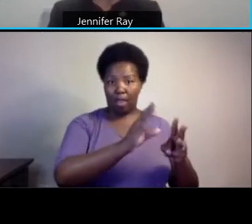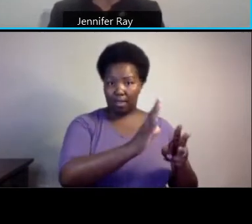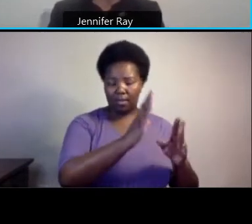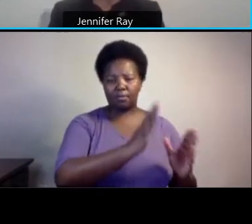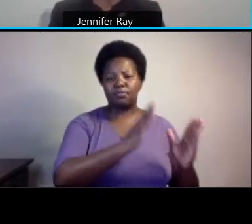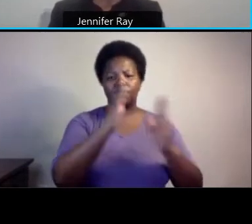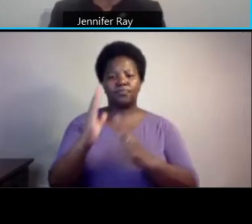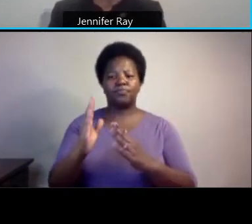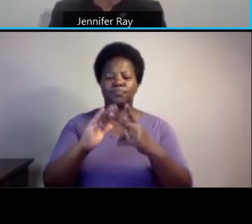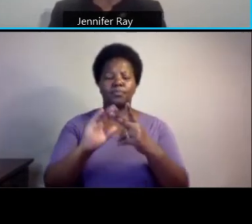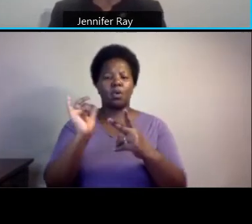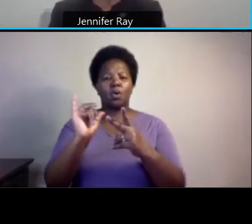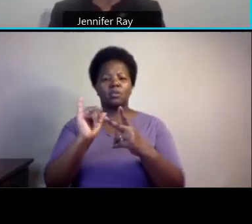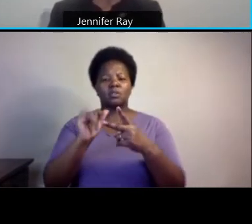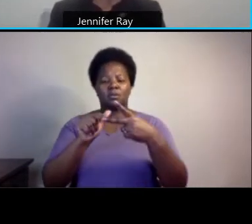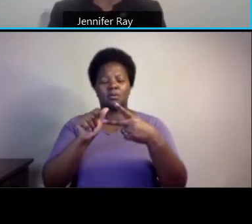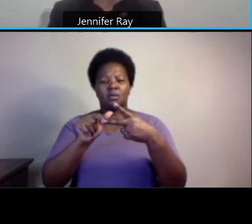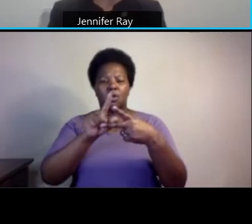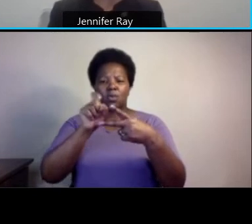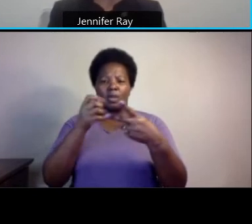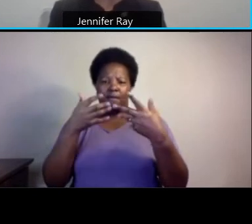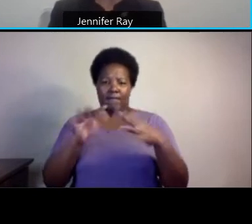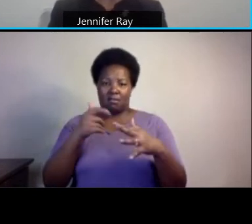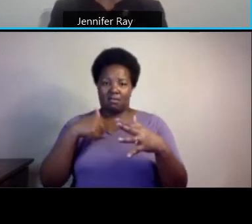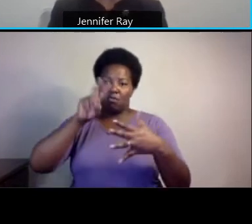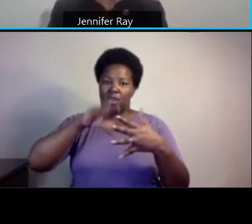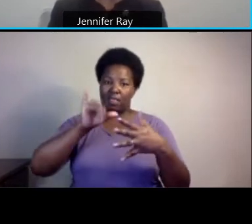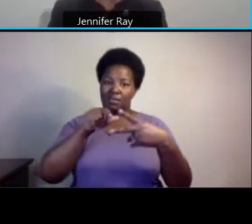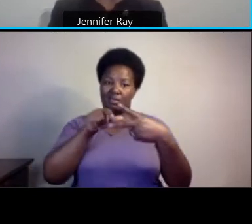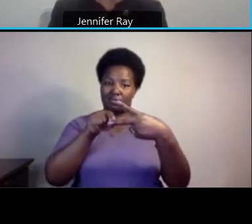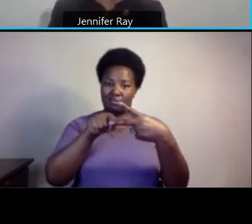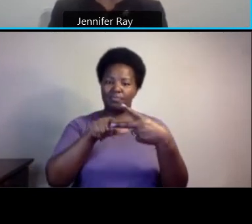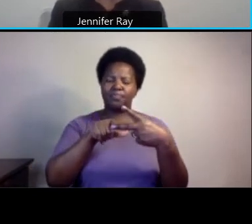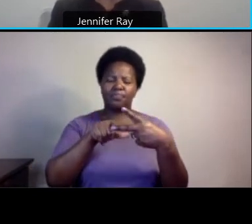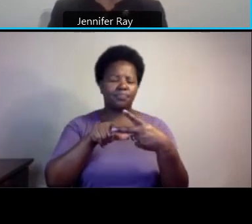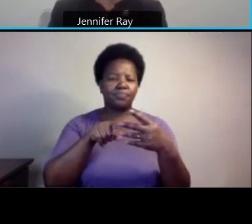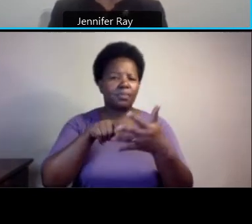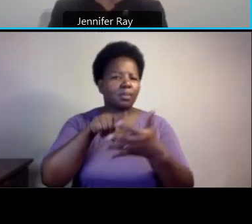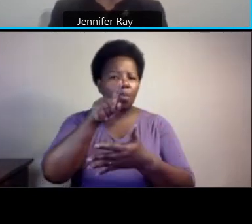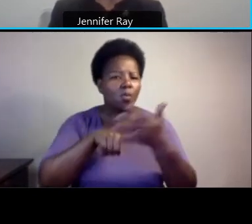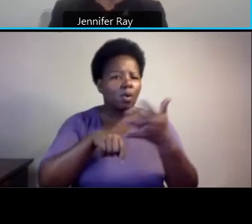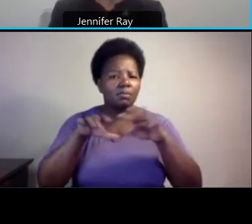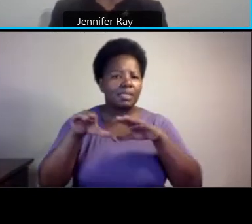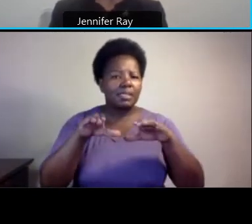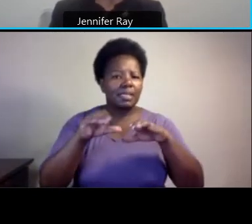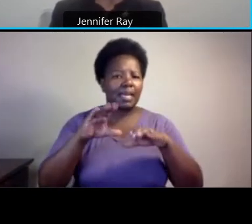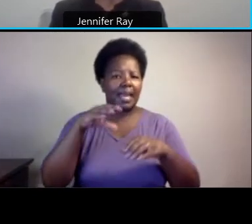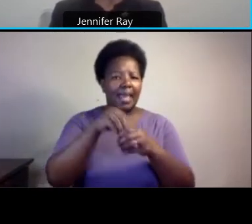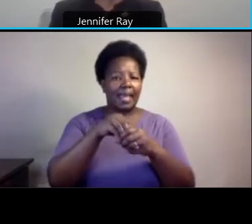provided and again i will read them both out loud what is being done at eckington and florida avenue